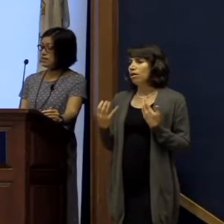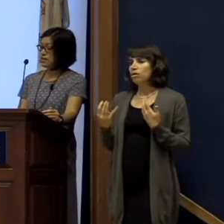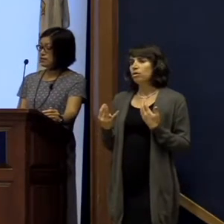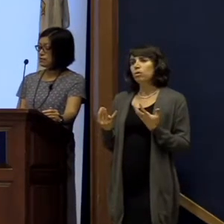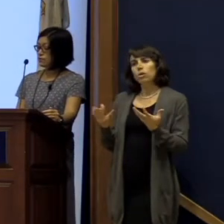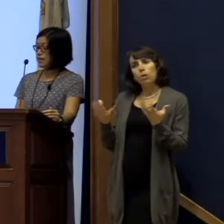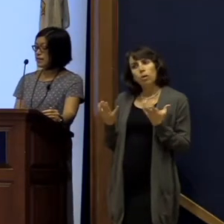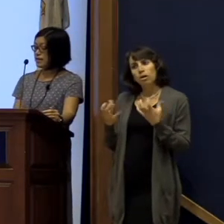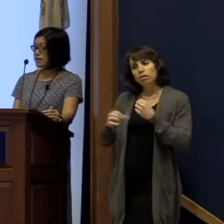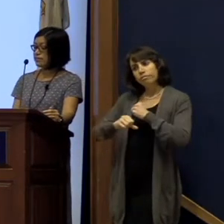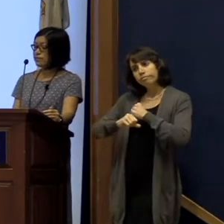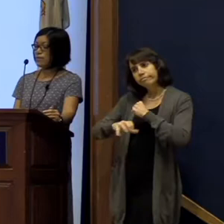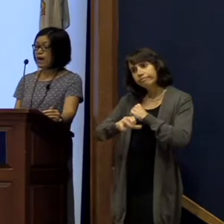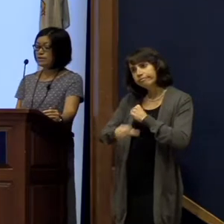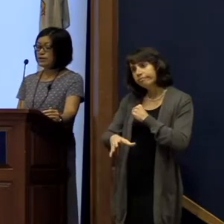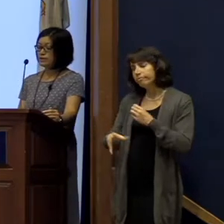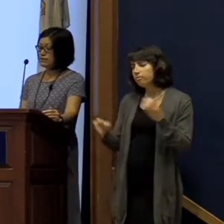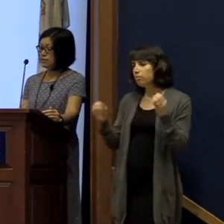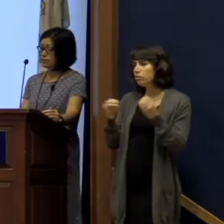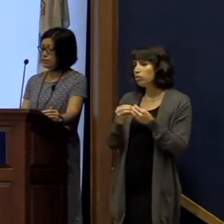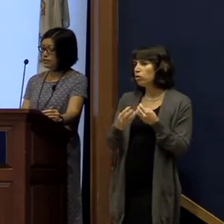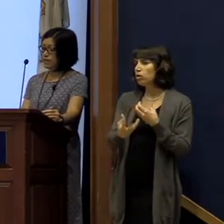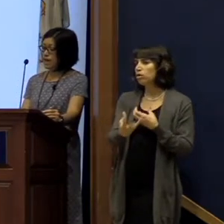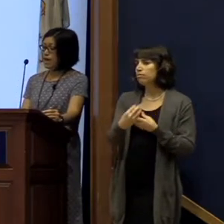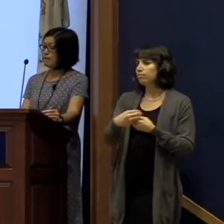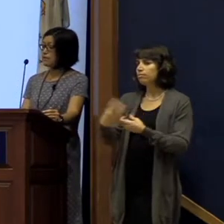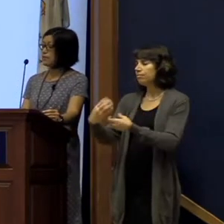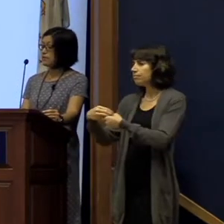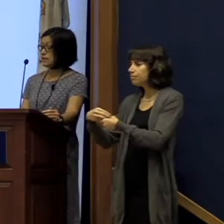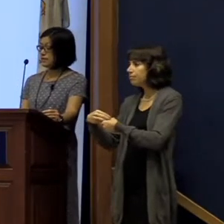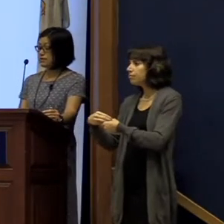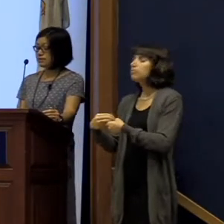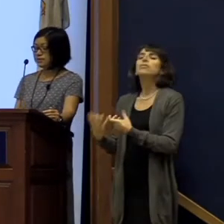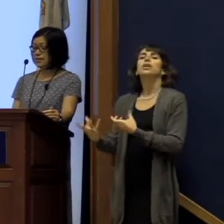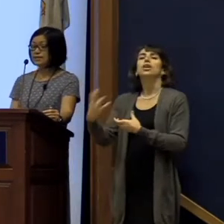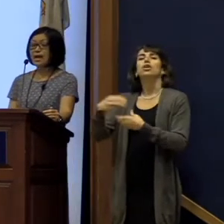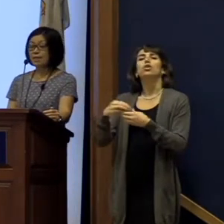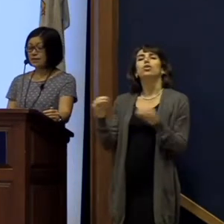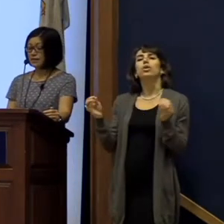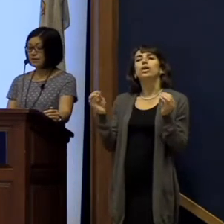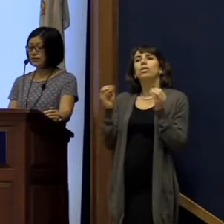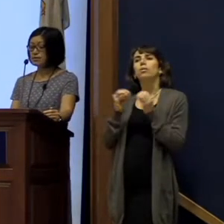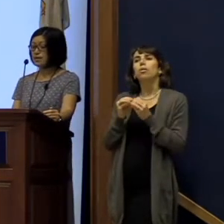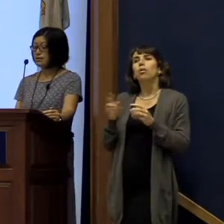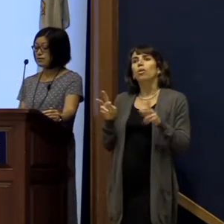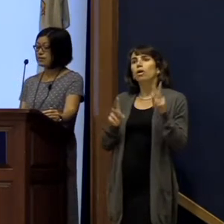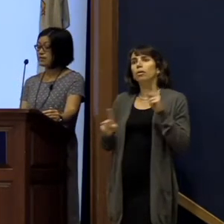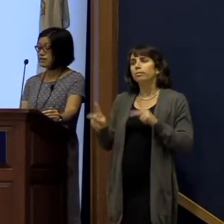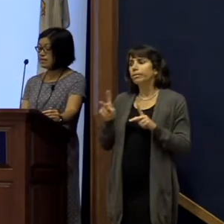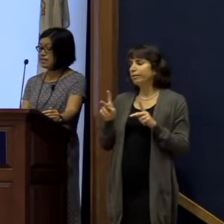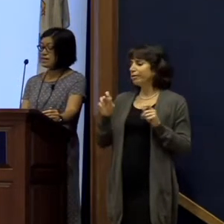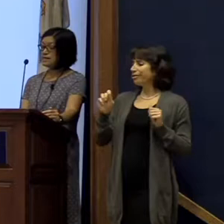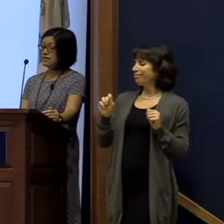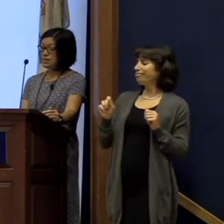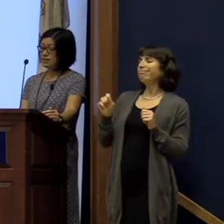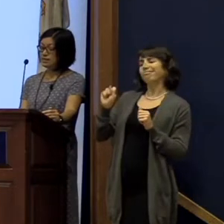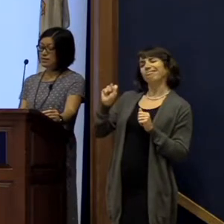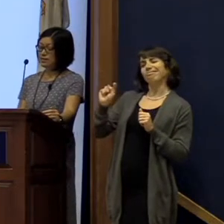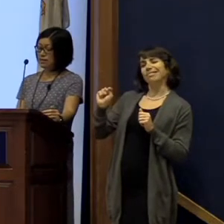Through engaging with a wider range of stakeholders and viewing STEM experiences as happening across scales of activity spaces and time